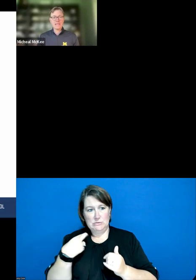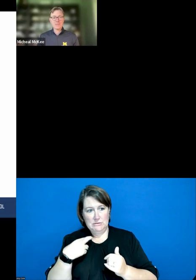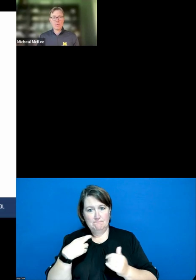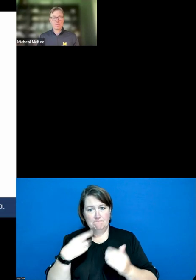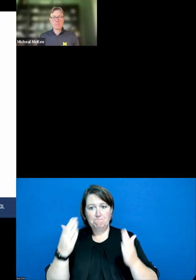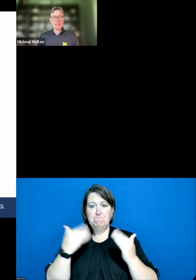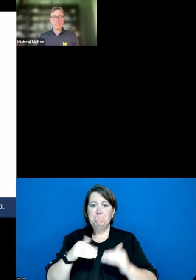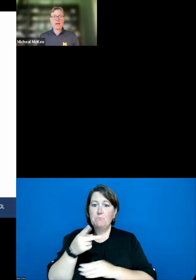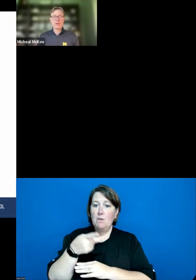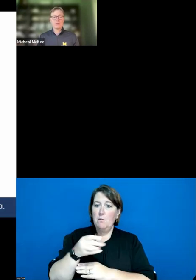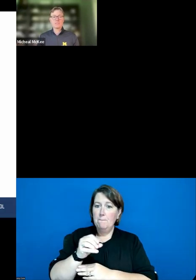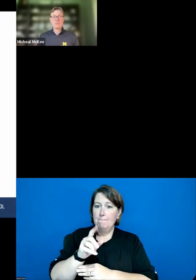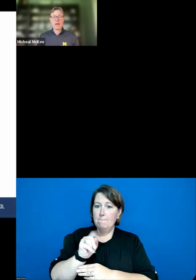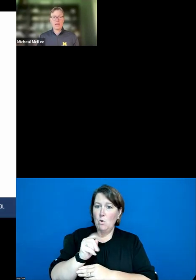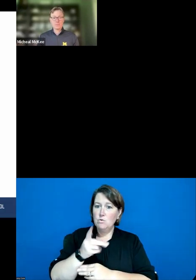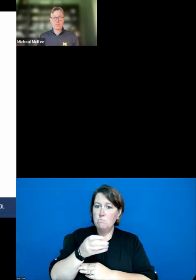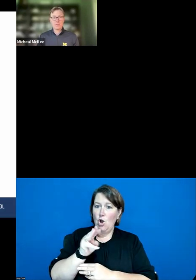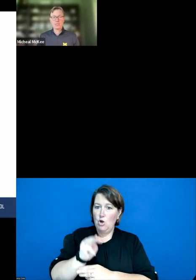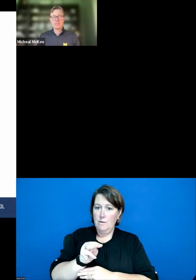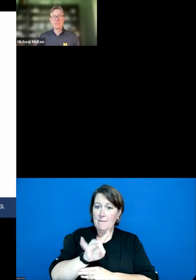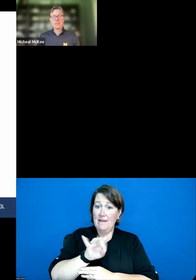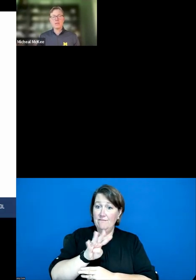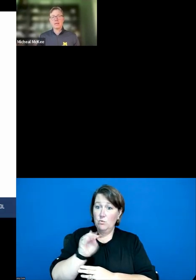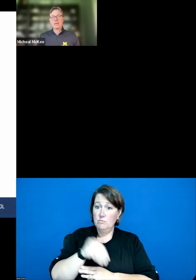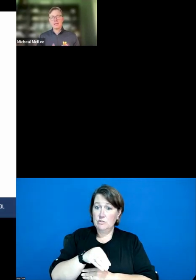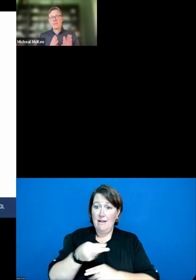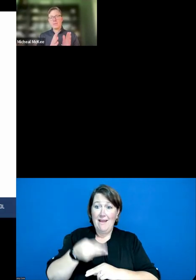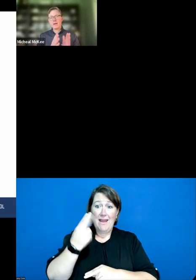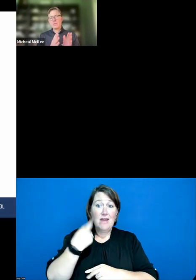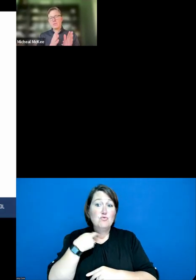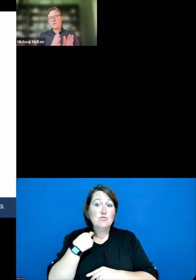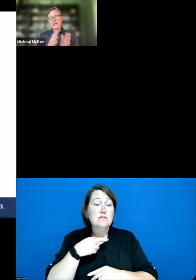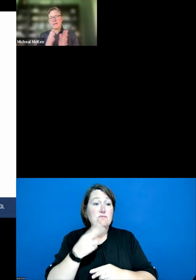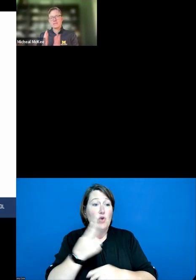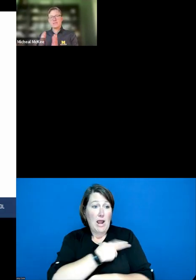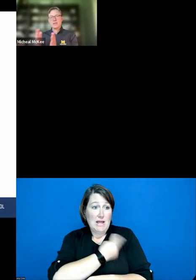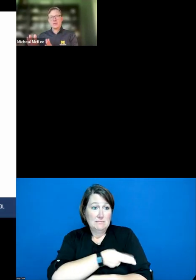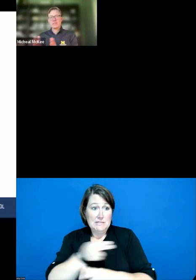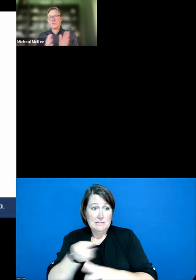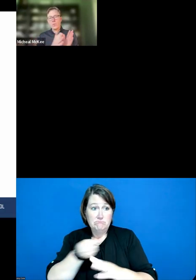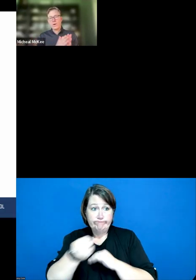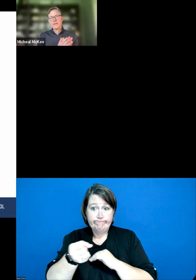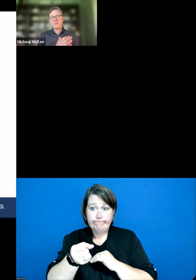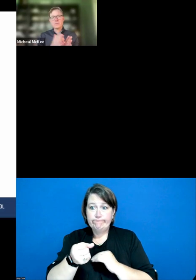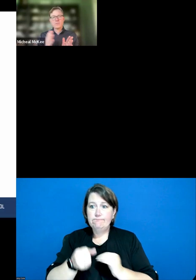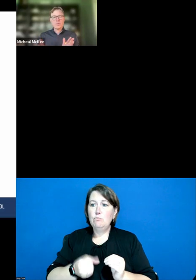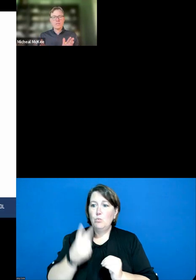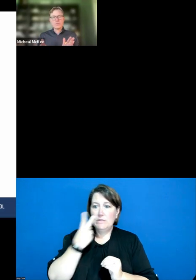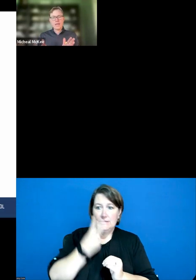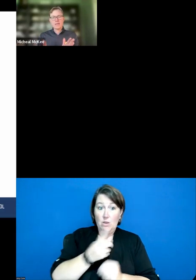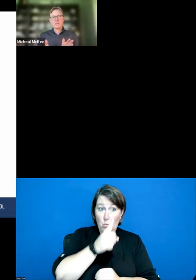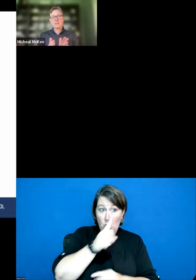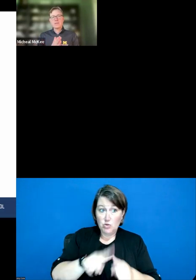84% higher risk for hospital emissions. And keep in mind, we looked at a series of one to 42 days,